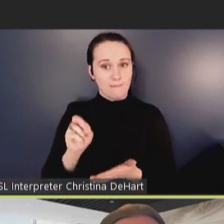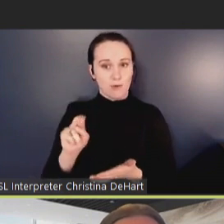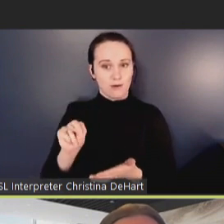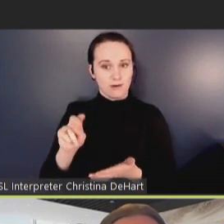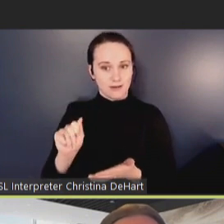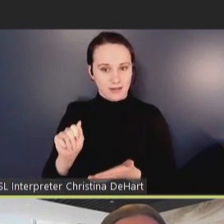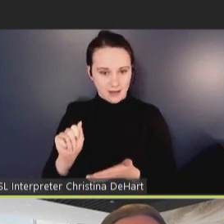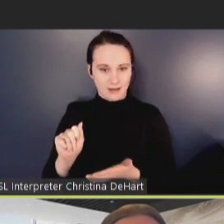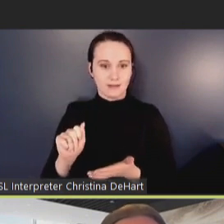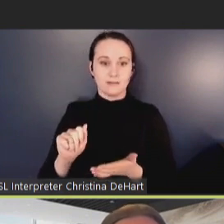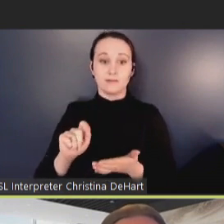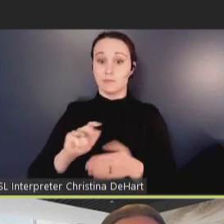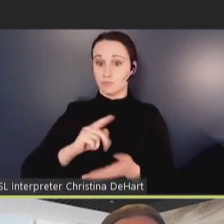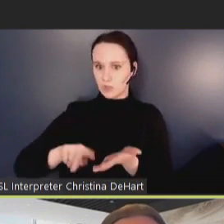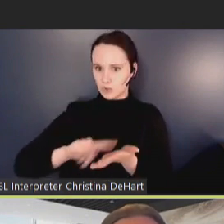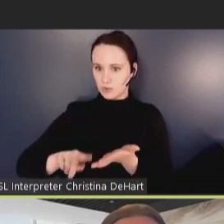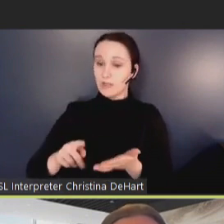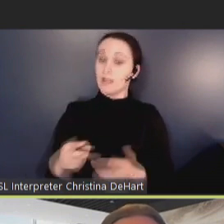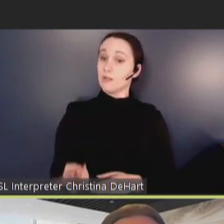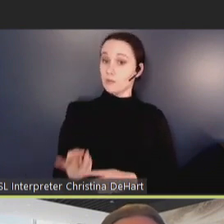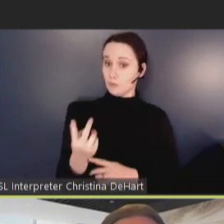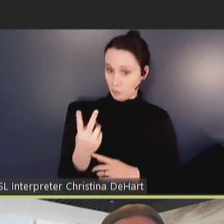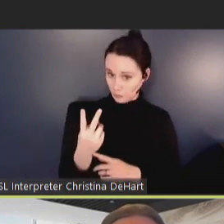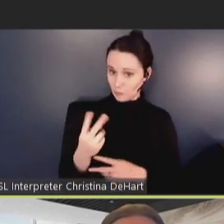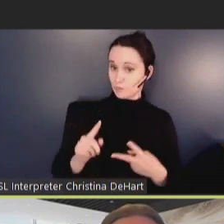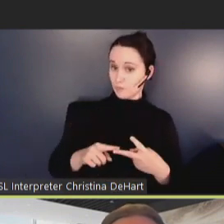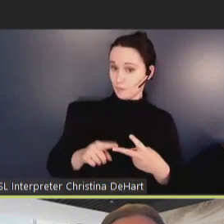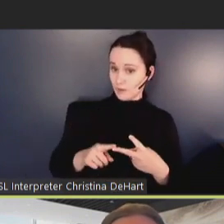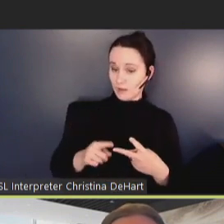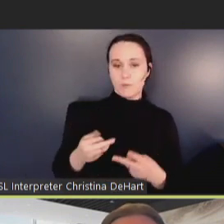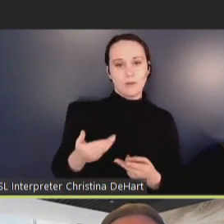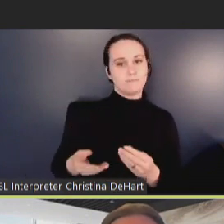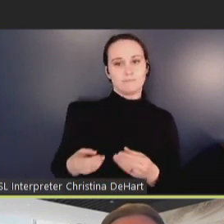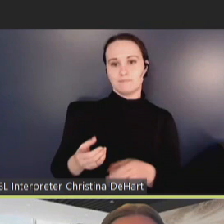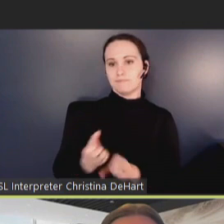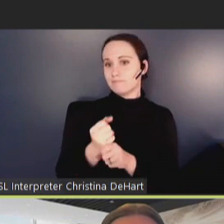accelerate the development of single-dose vaccines that can support a rapid pandemic